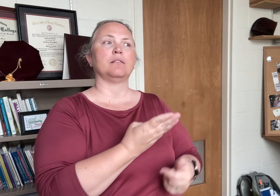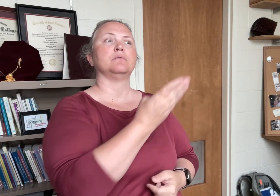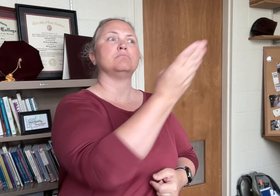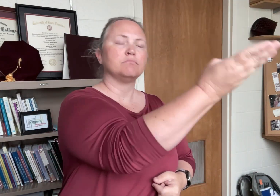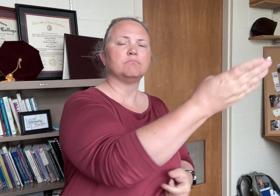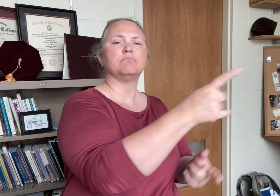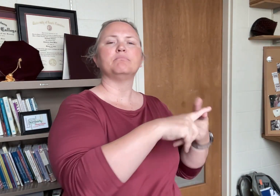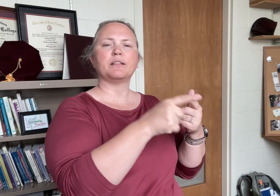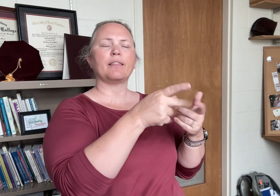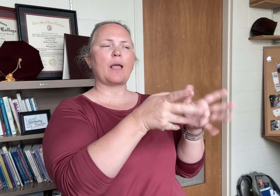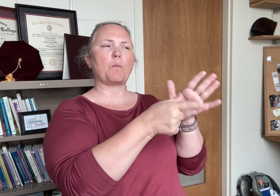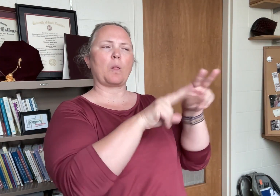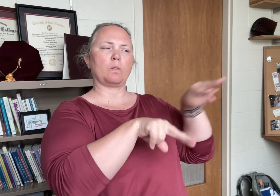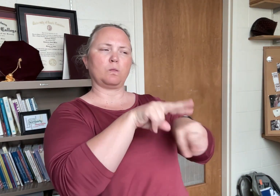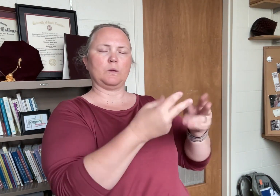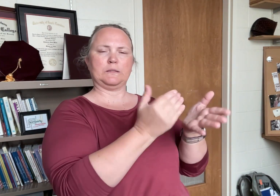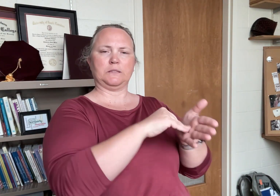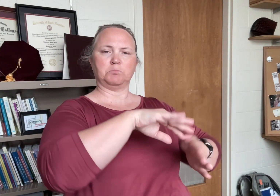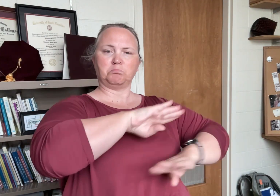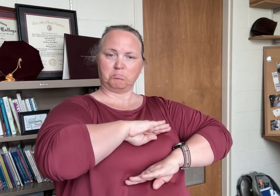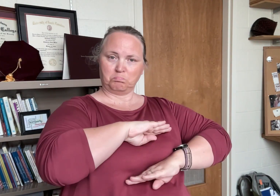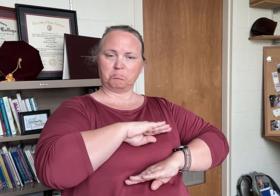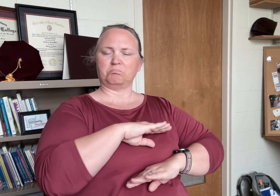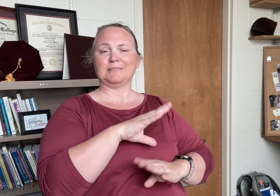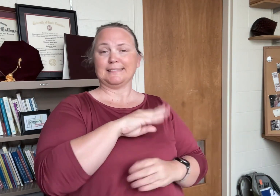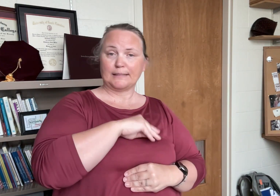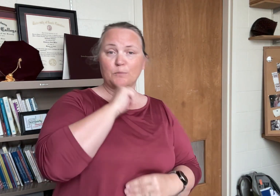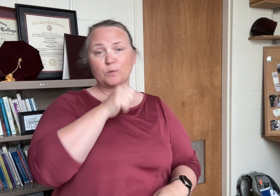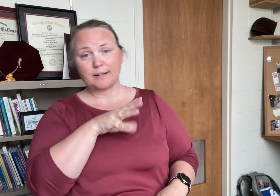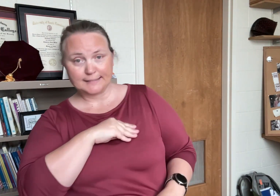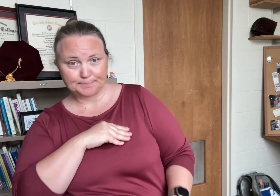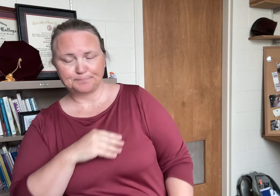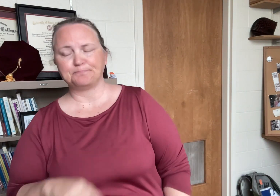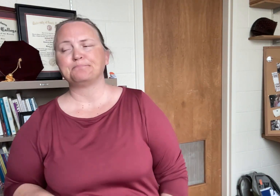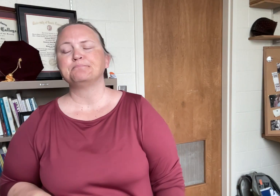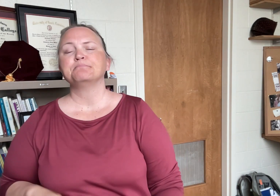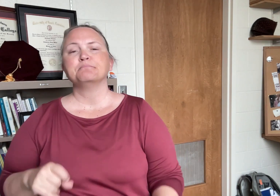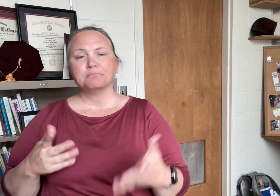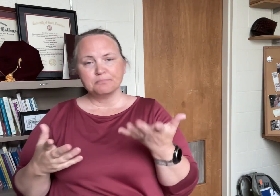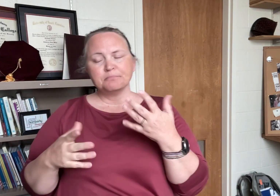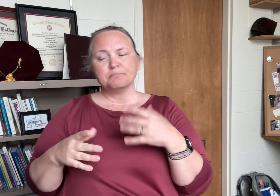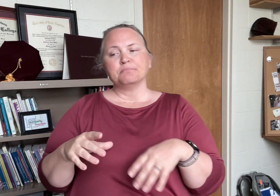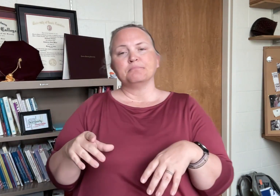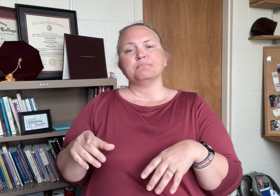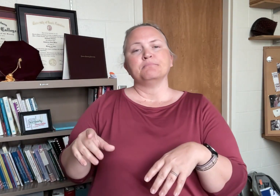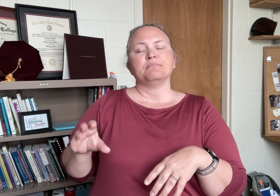they will look at it to determine if the revisions are satisfactory and if it can be accepted.